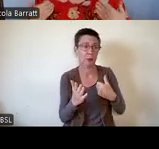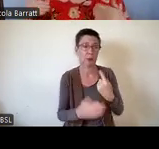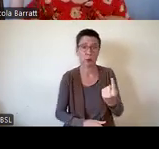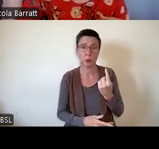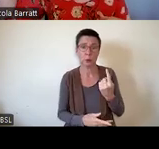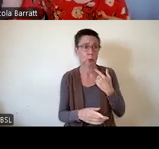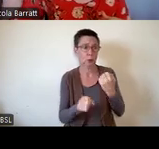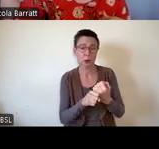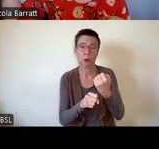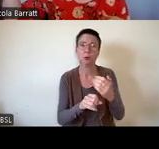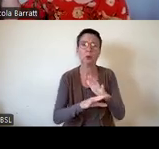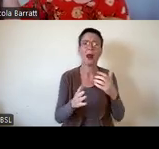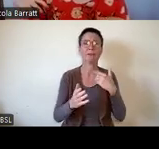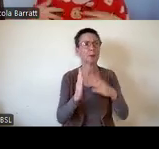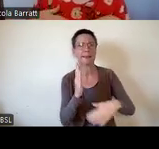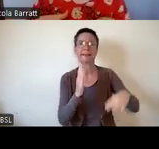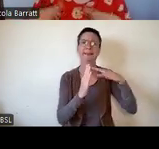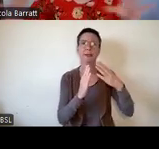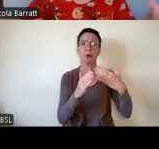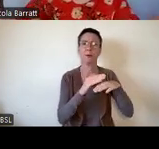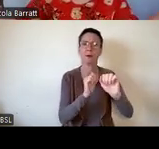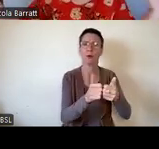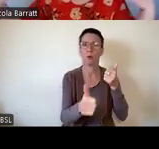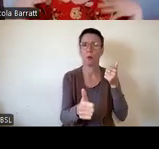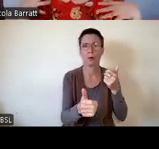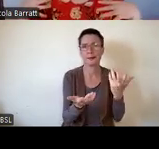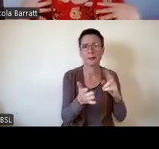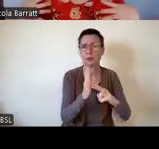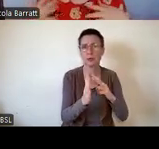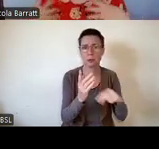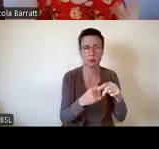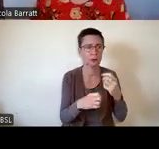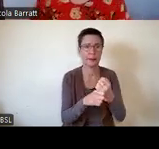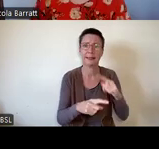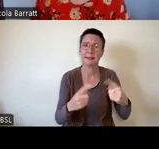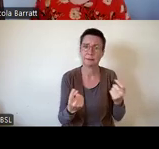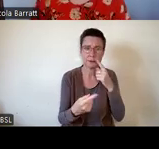You don't have to be really senior to make a big difference on here and to connect with people.